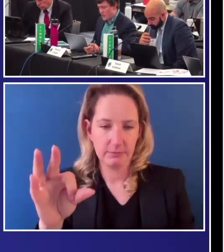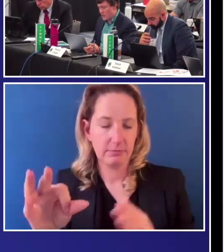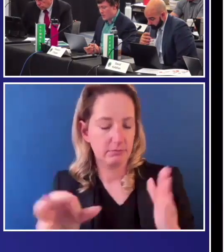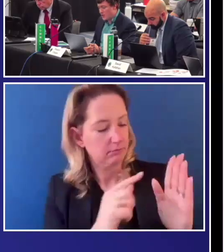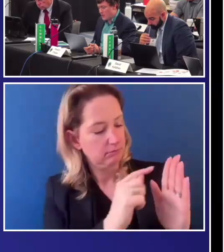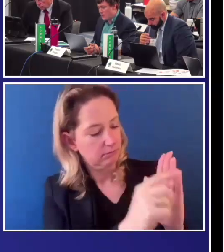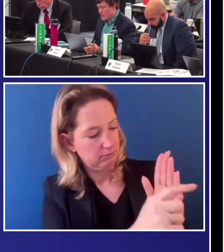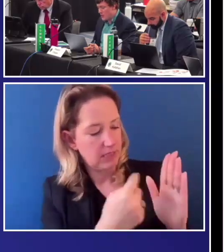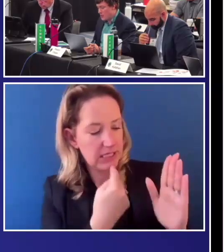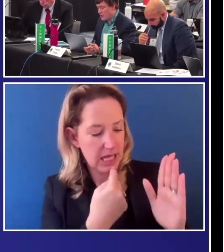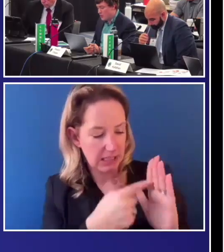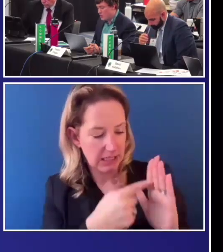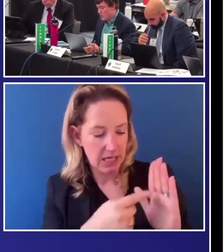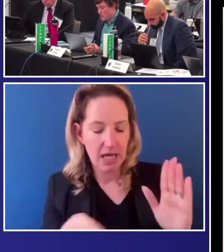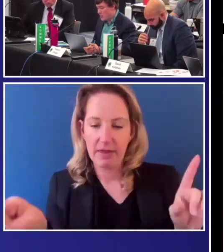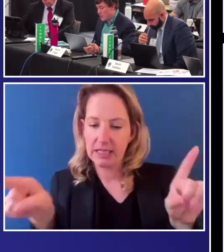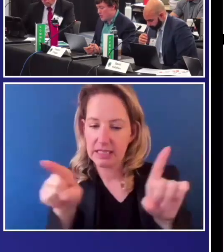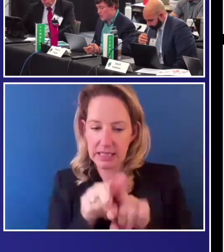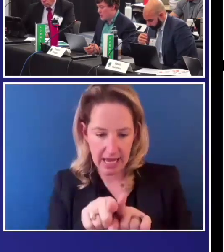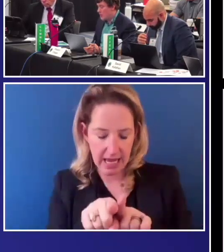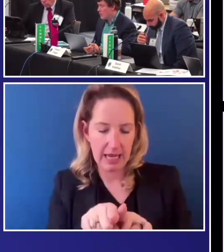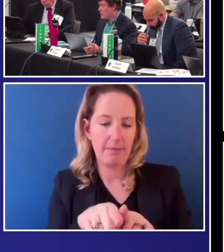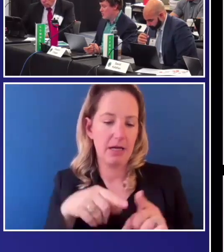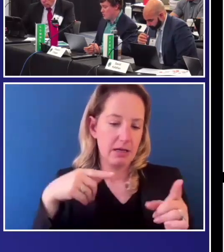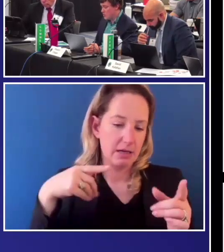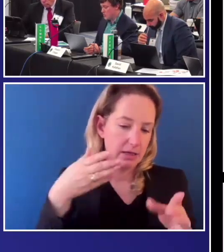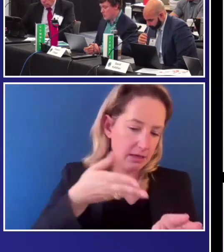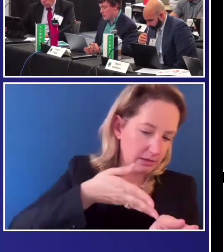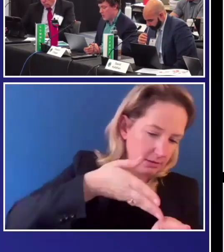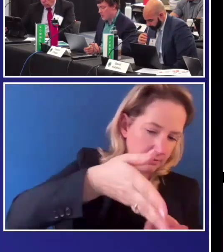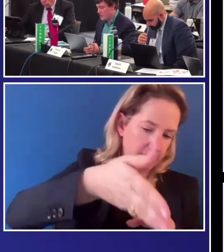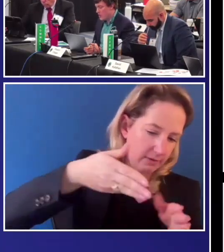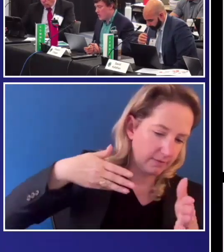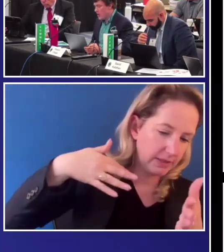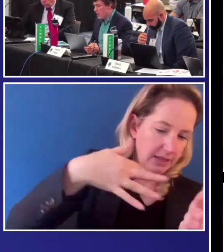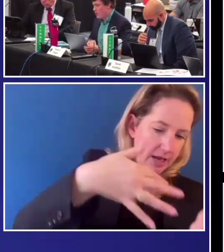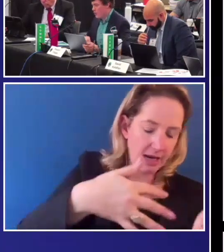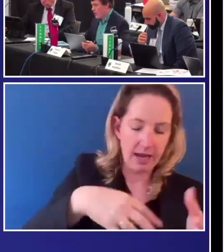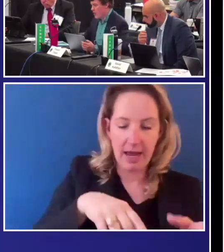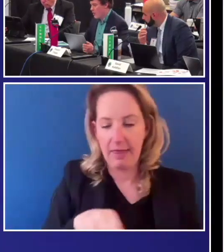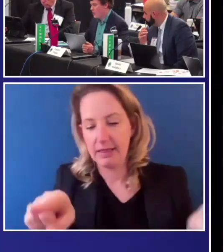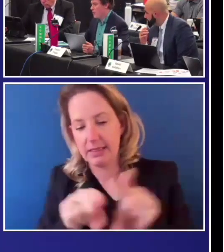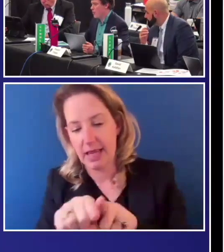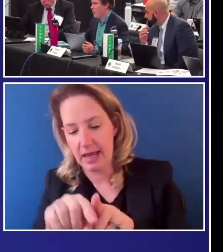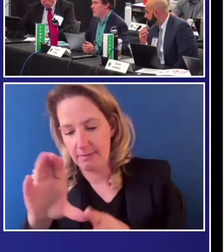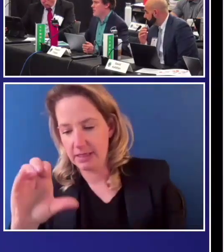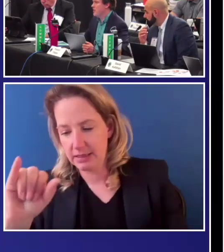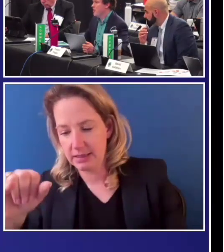study under the same two-digit CIP code in the state where the institution is located. I wonder how the Department is thinking